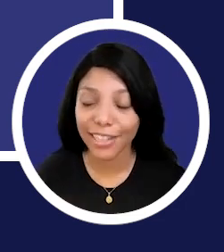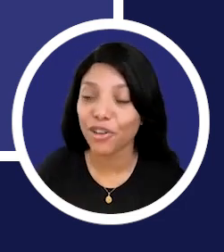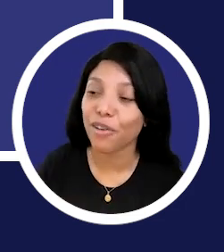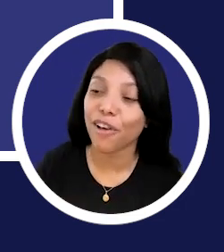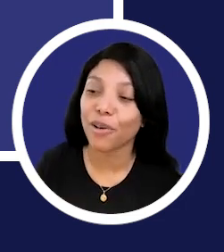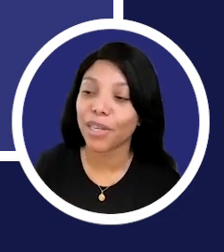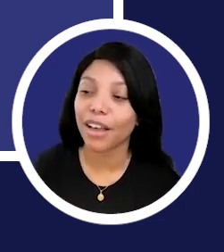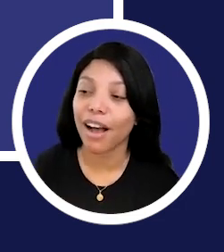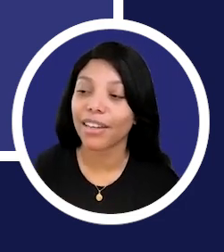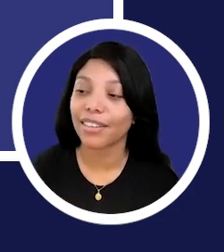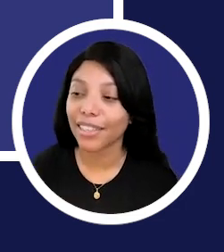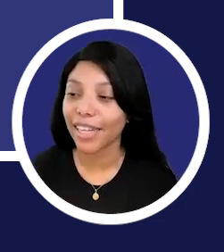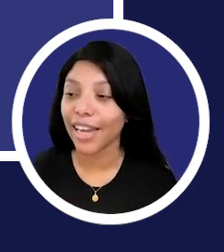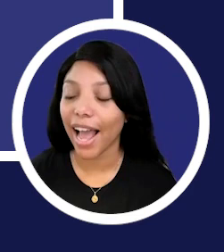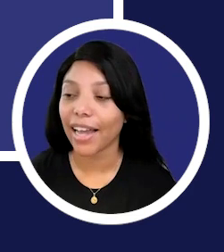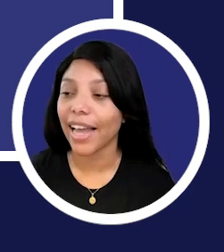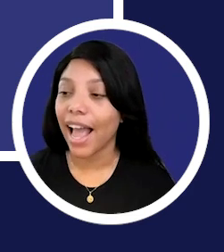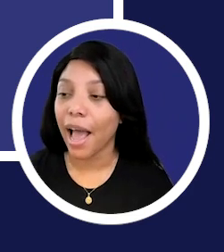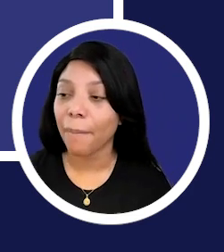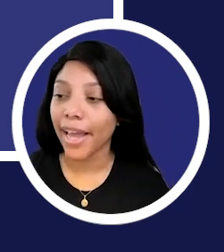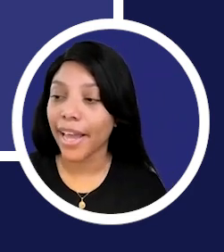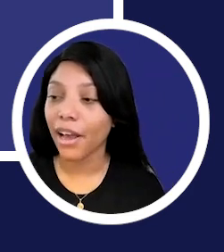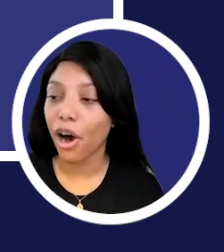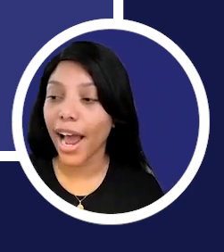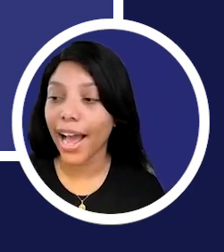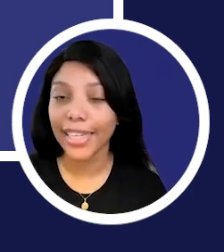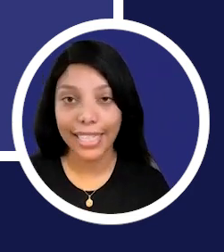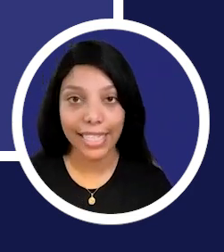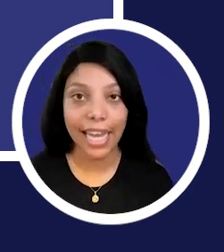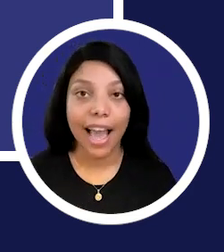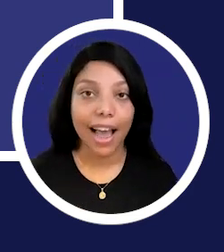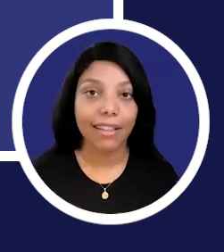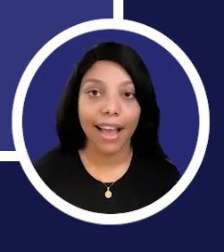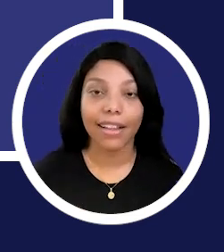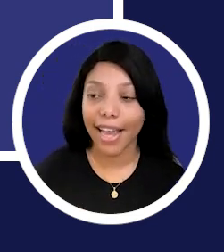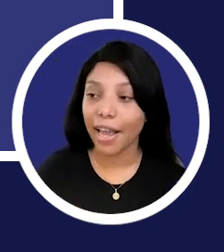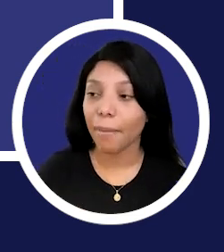And you can follow me on LinkedIn at M. A. R. I. E. L. L. A.